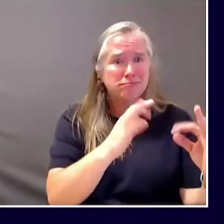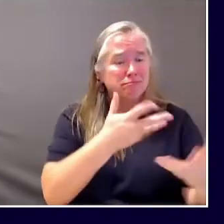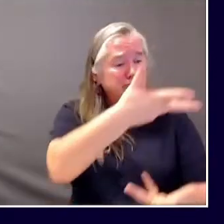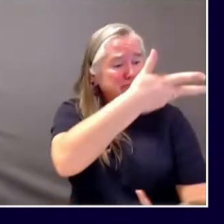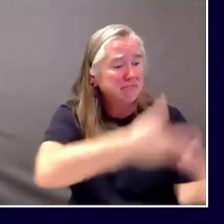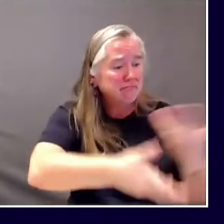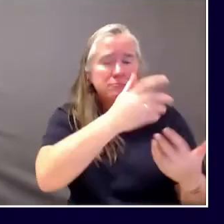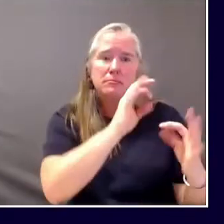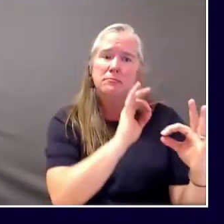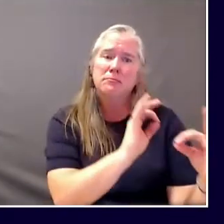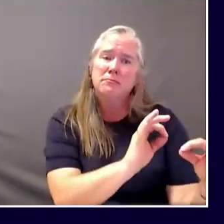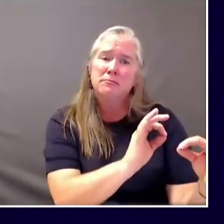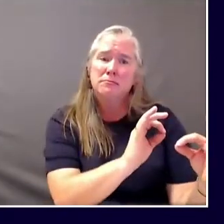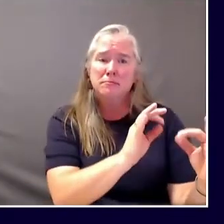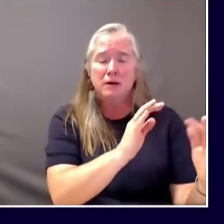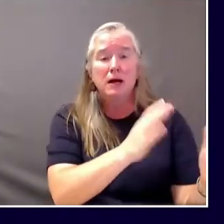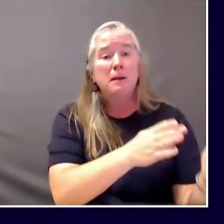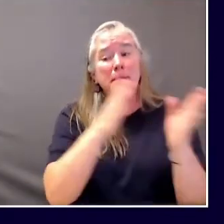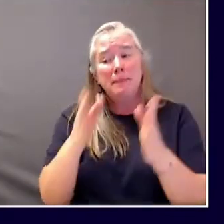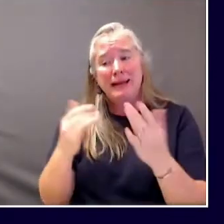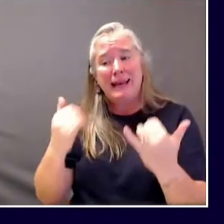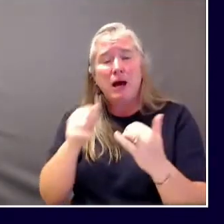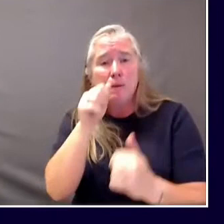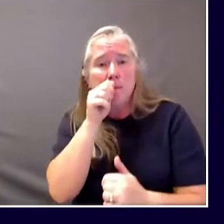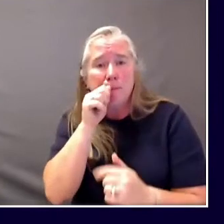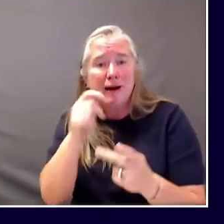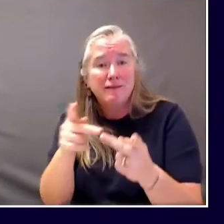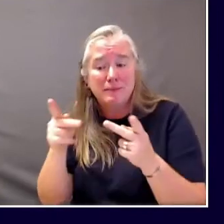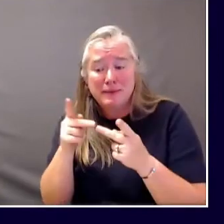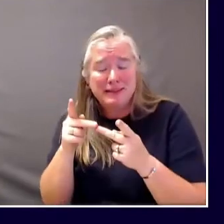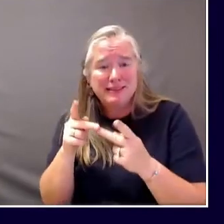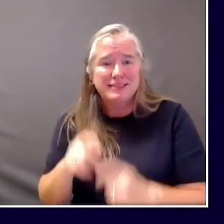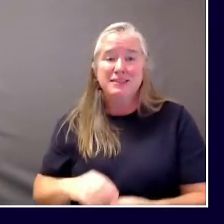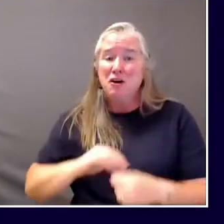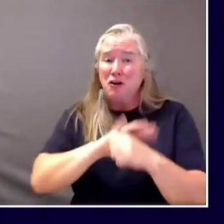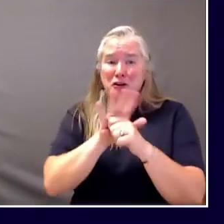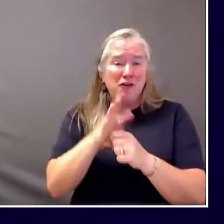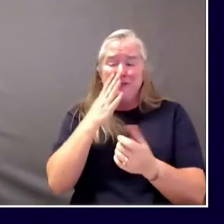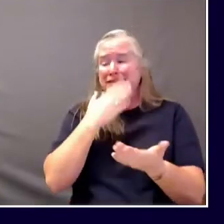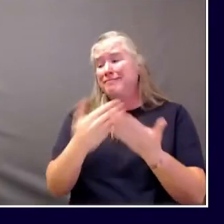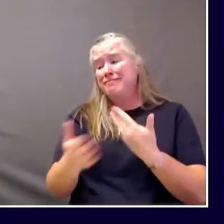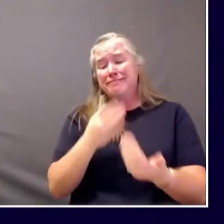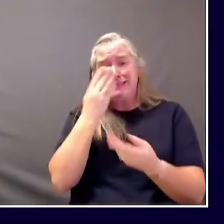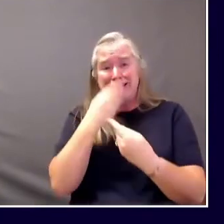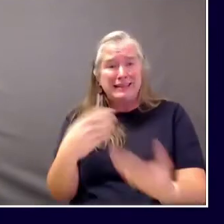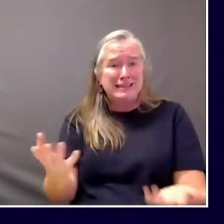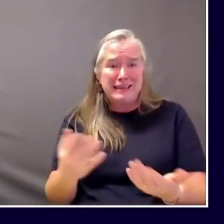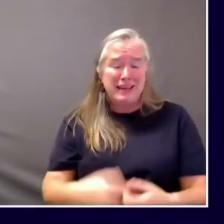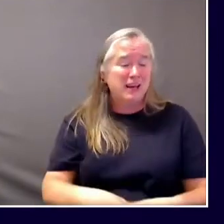in private spaces cove in nineteen knows about the